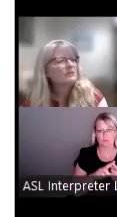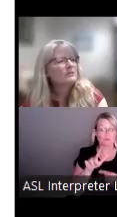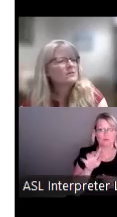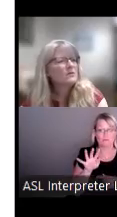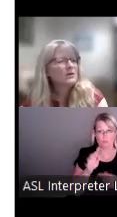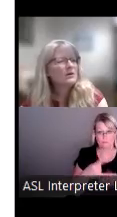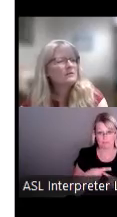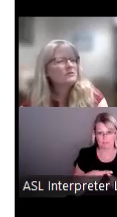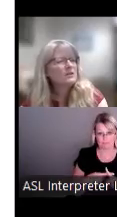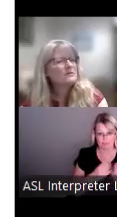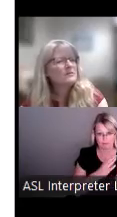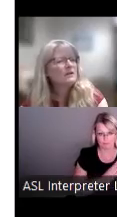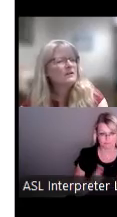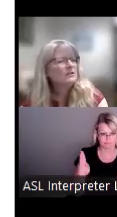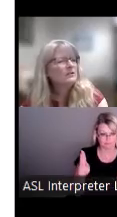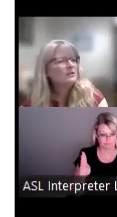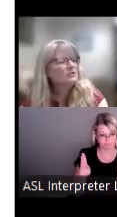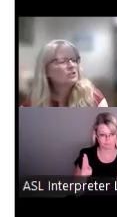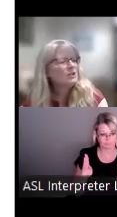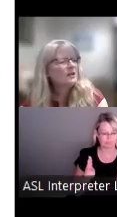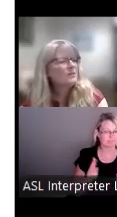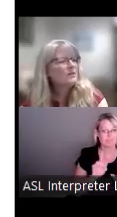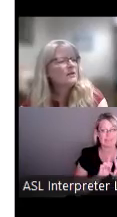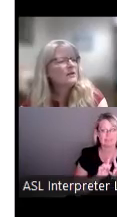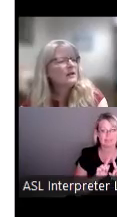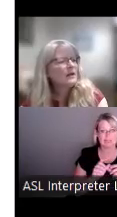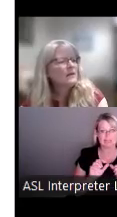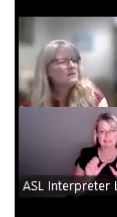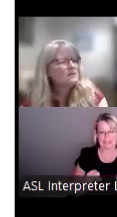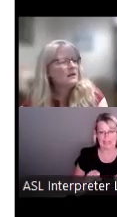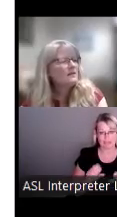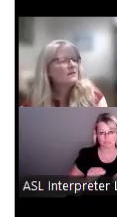be able to sort objects by color and shape, and then taking